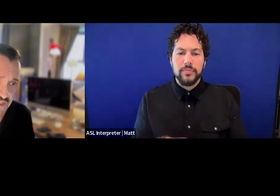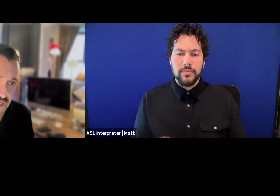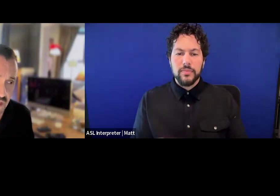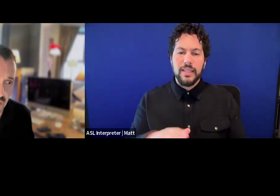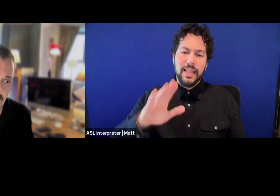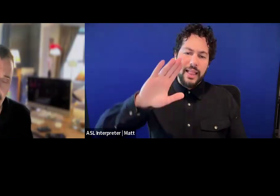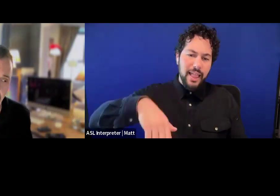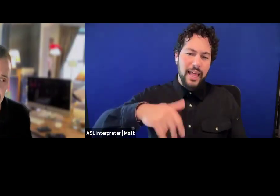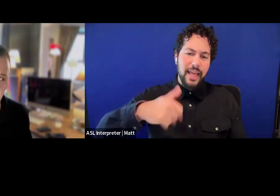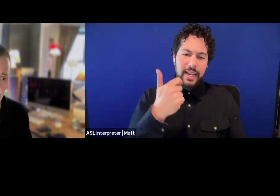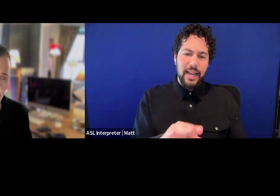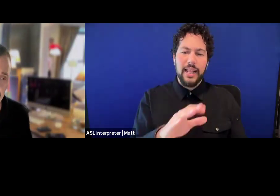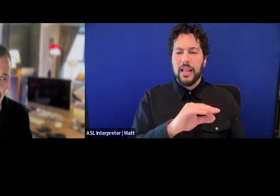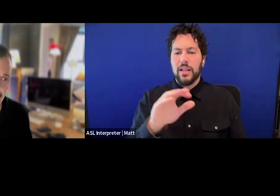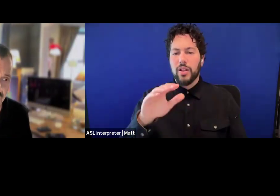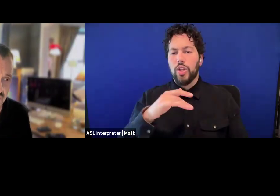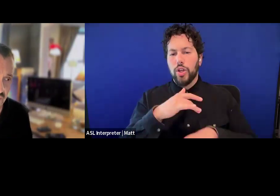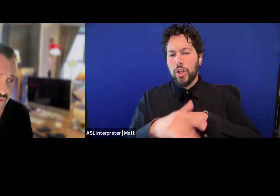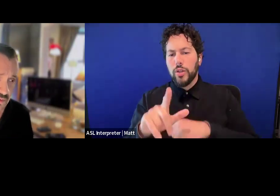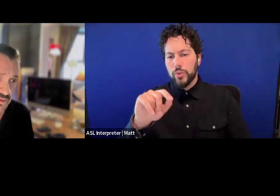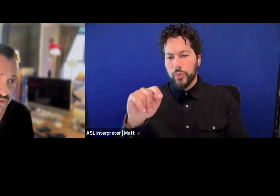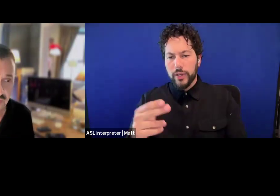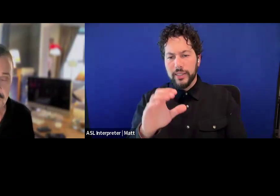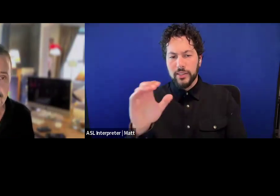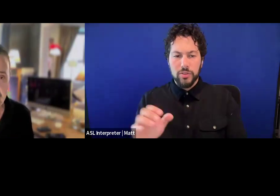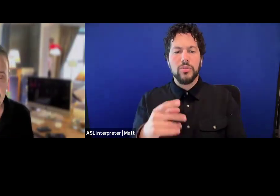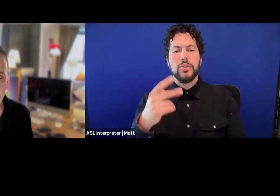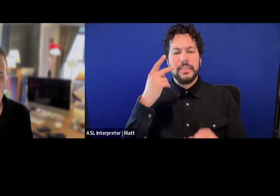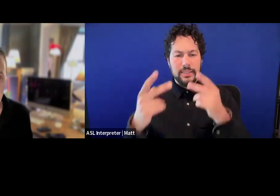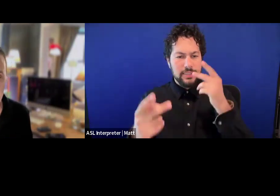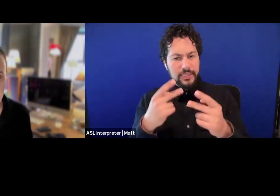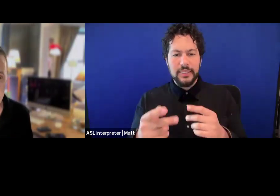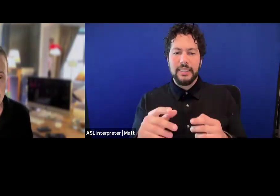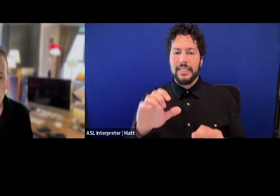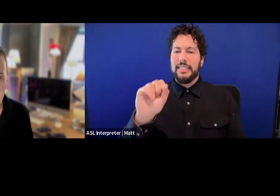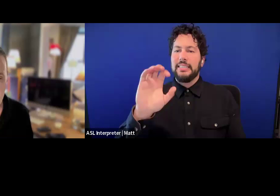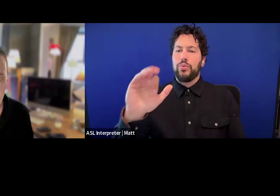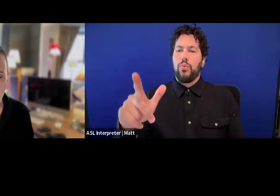Alongside new regimes of sexual surveillance and regulation.